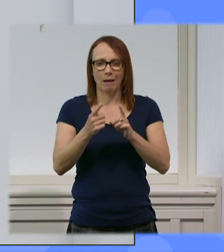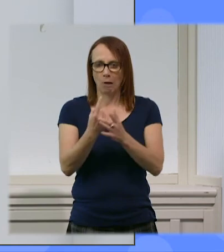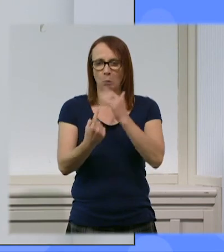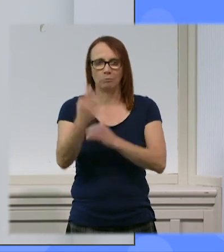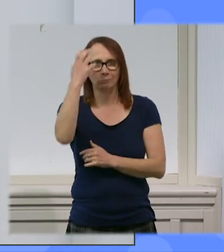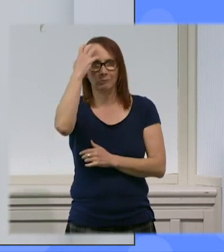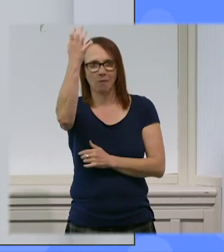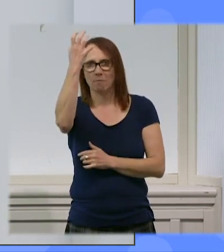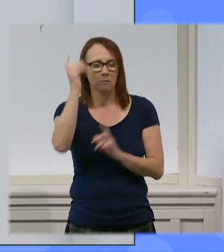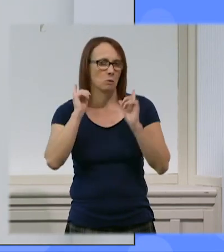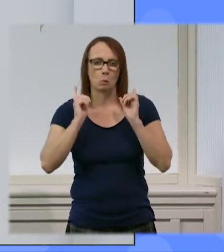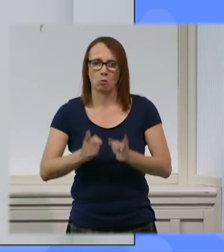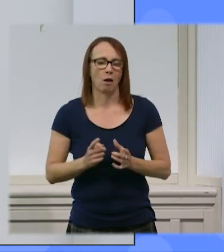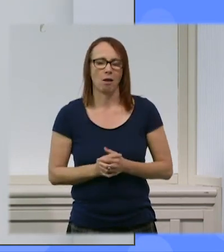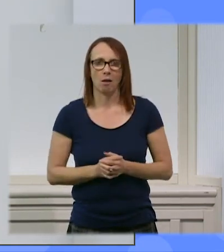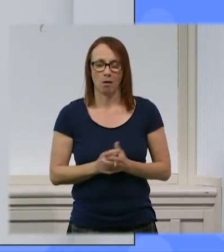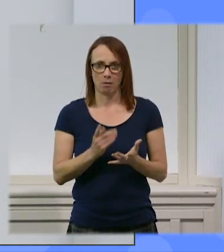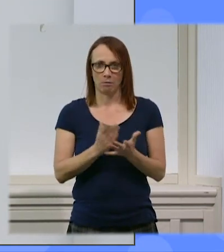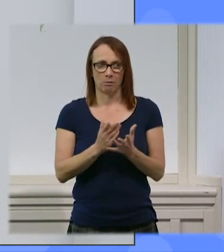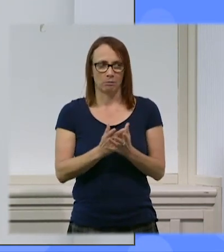they're a function of what happens internationally they're a function of